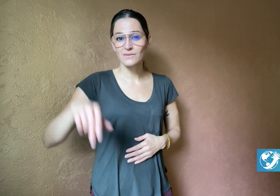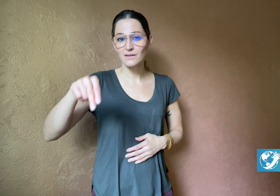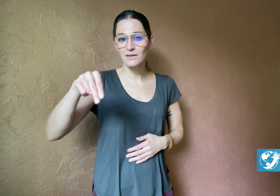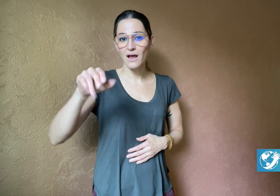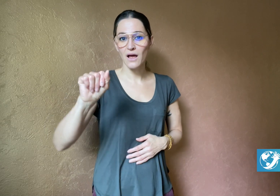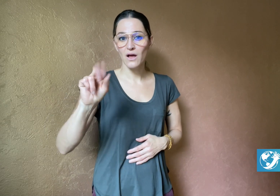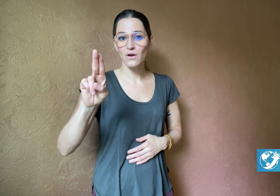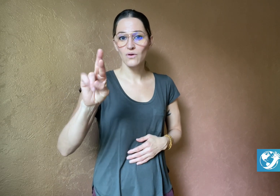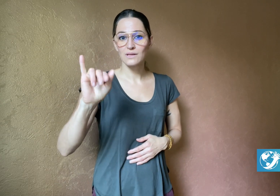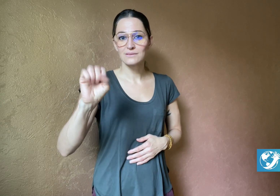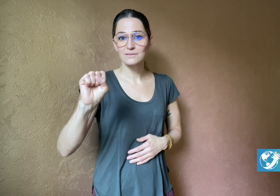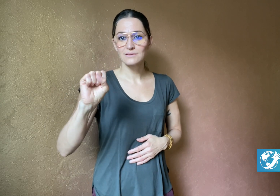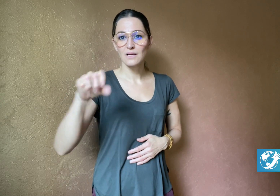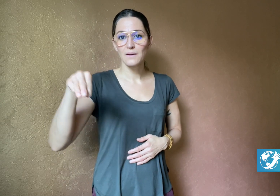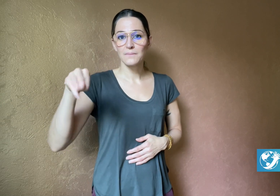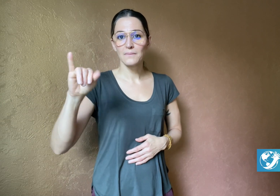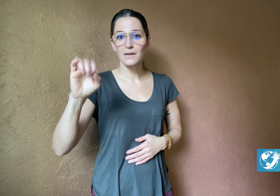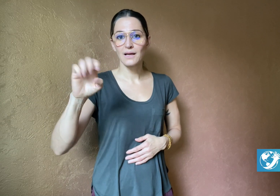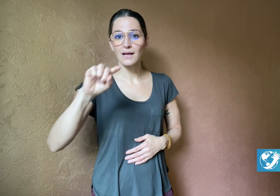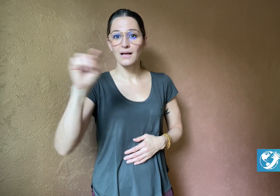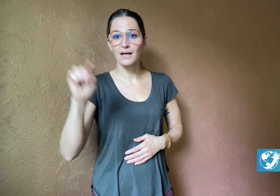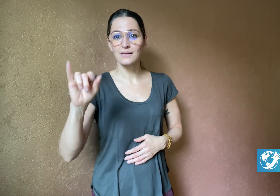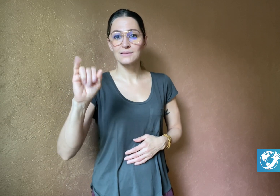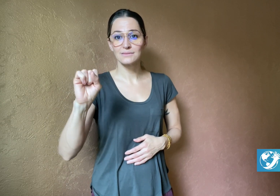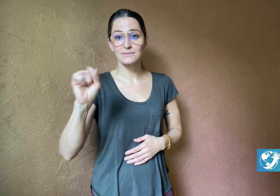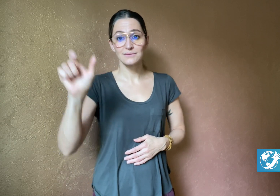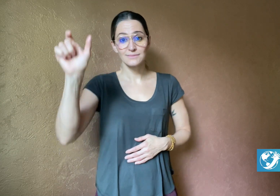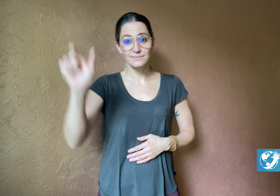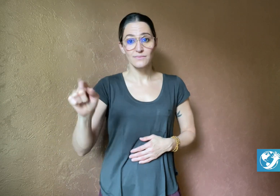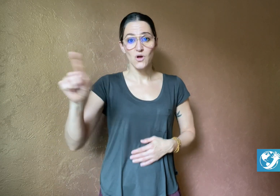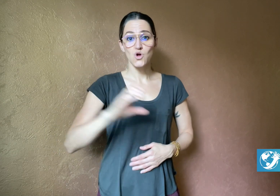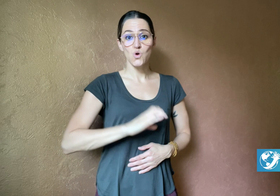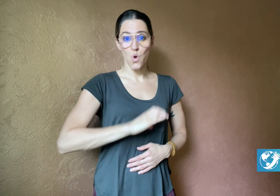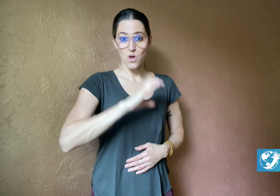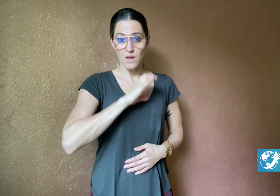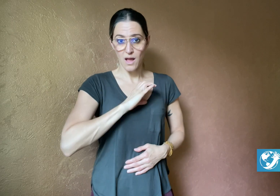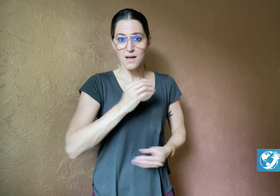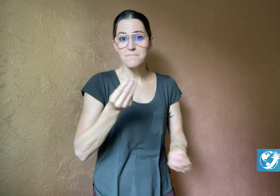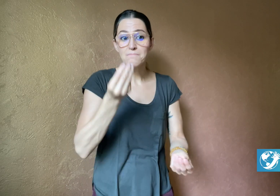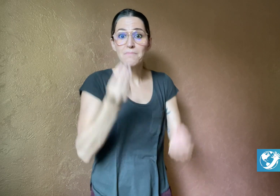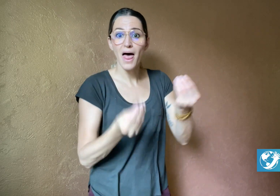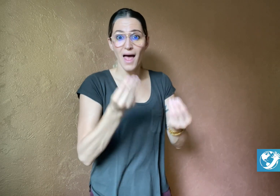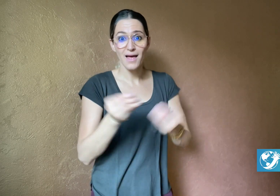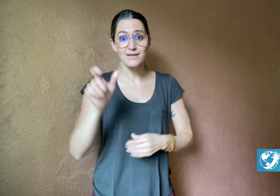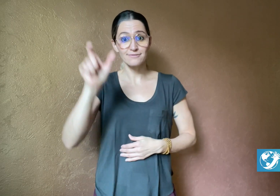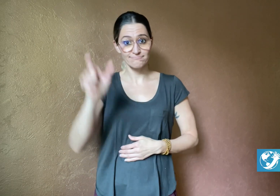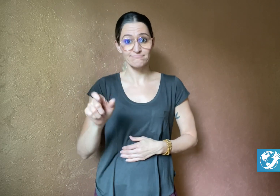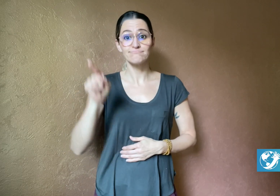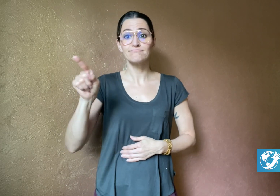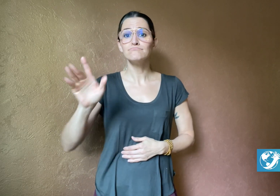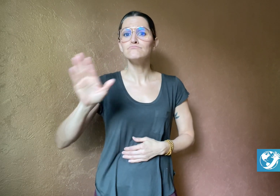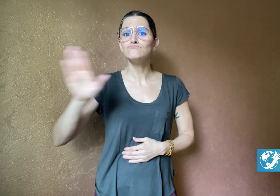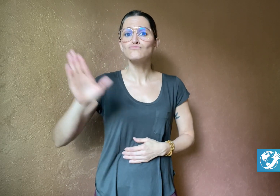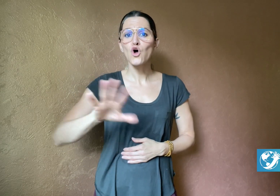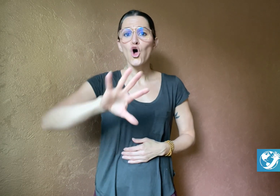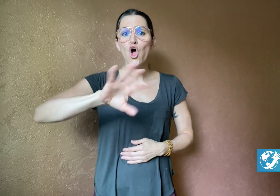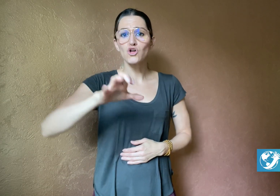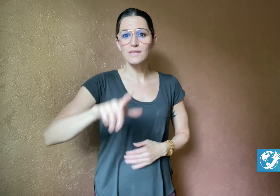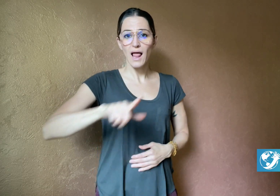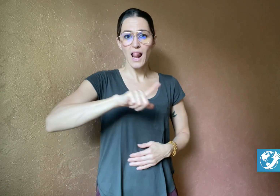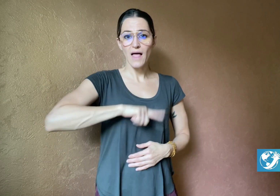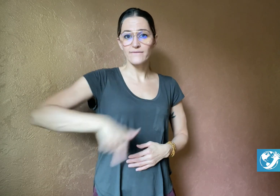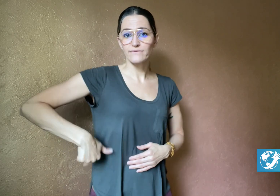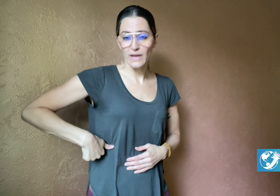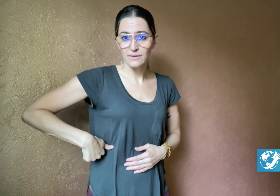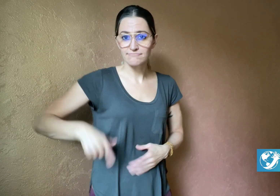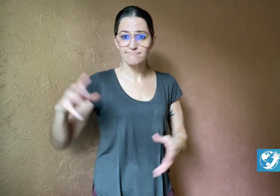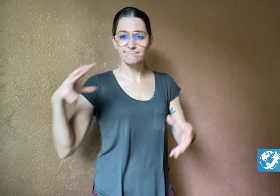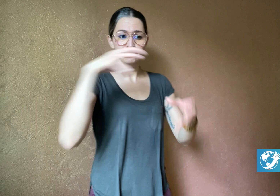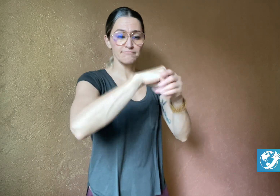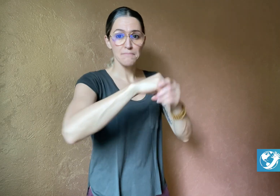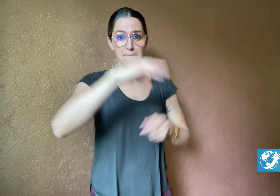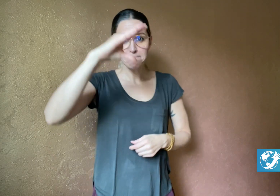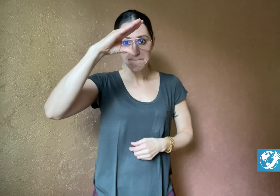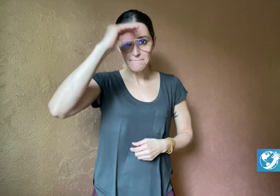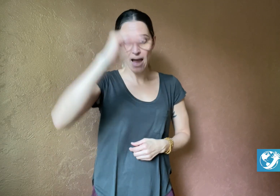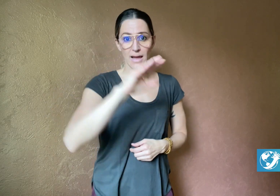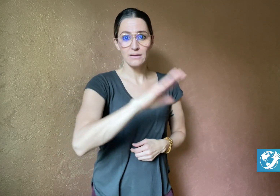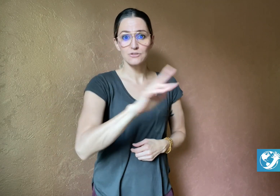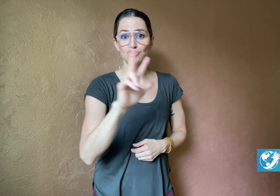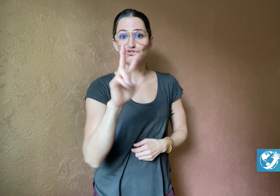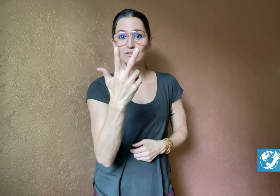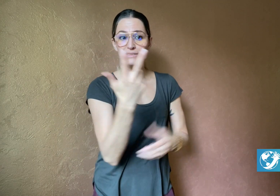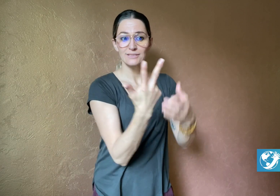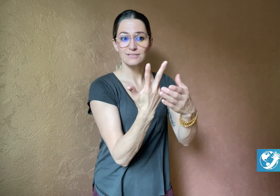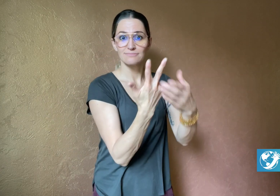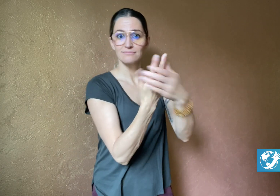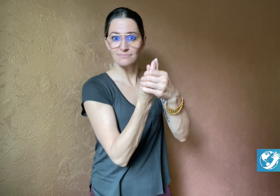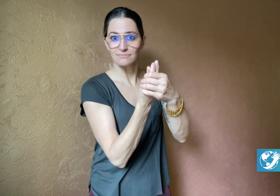Nauris Miezis is a CODA player for the Latvian men’s 3x3 basketball team